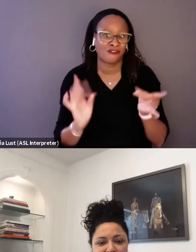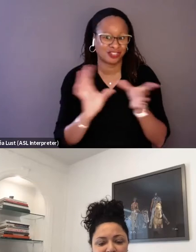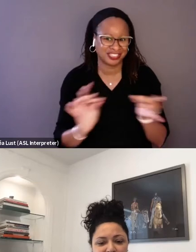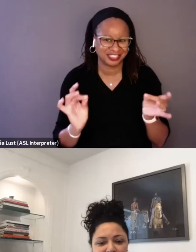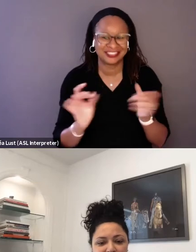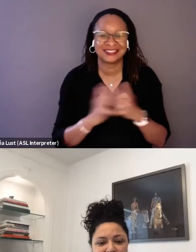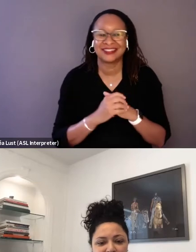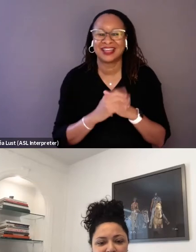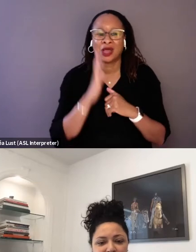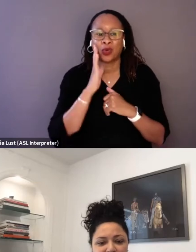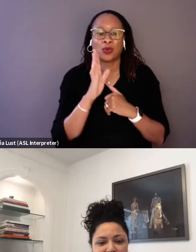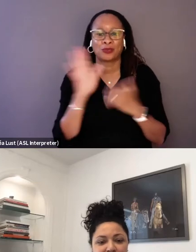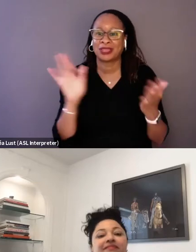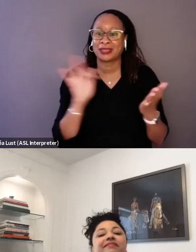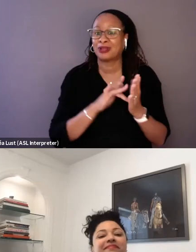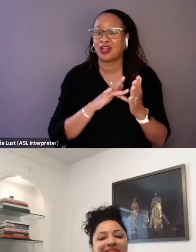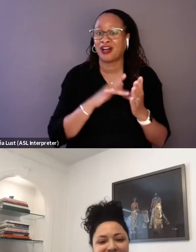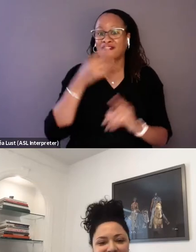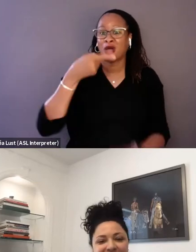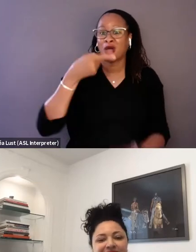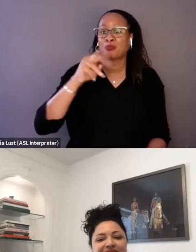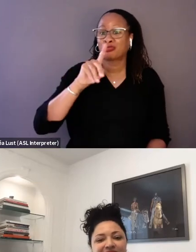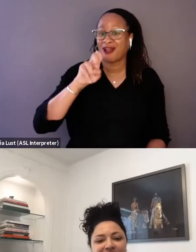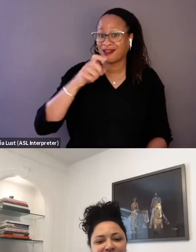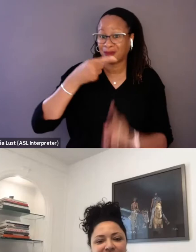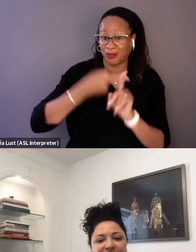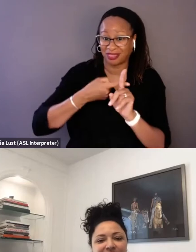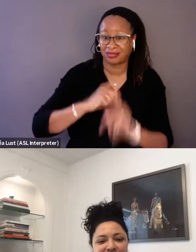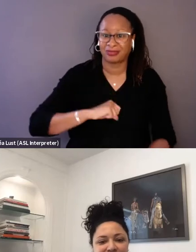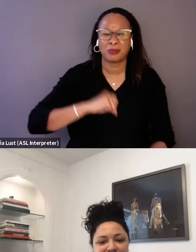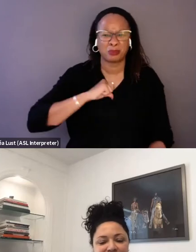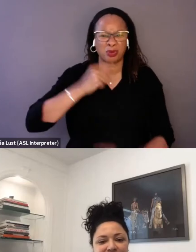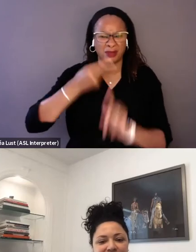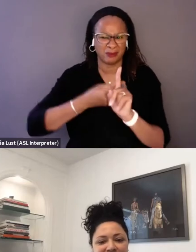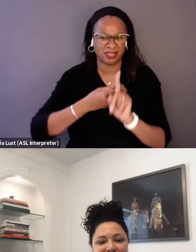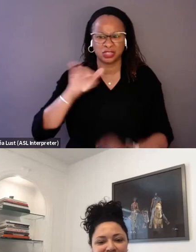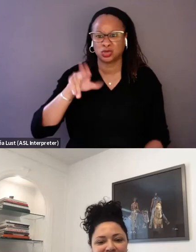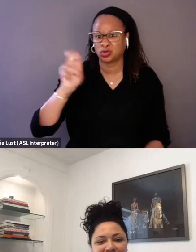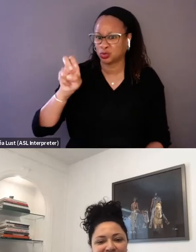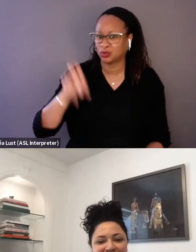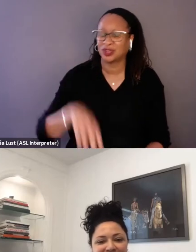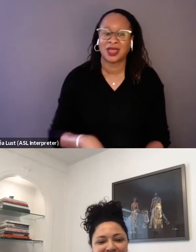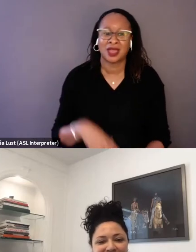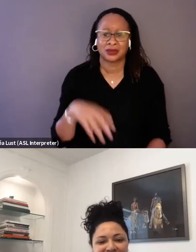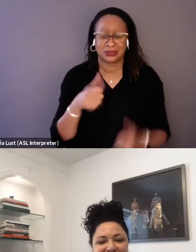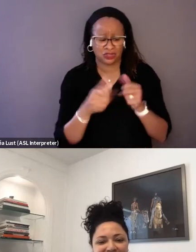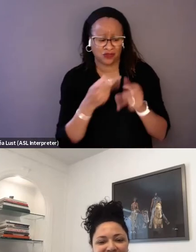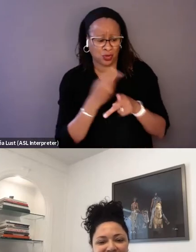it will be in the middle of pride month. And while we are still, you know figuring out what this pandemic looks like,